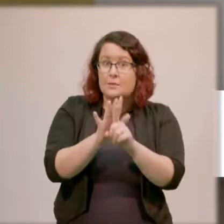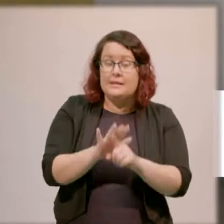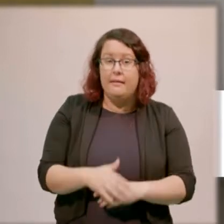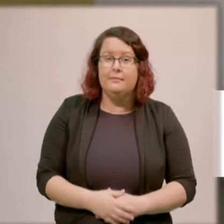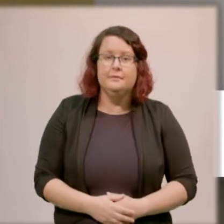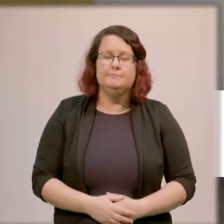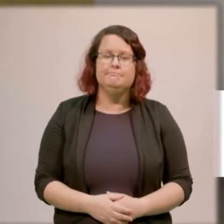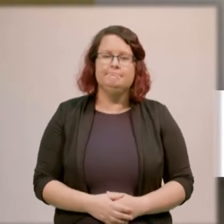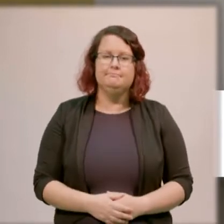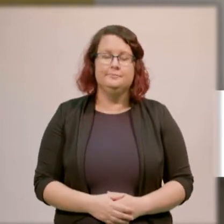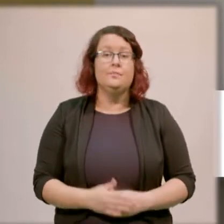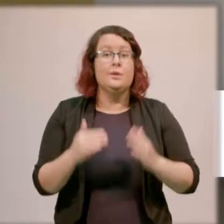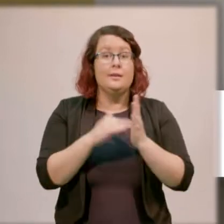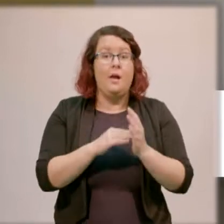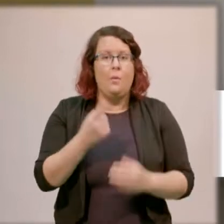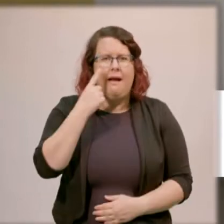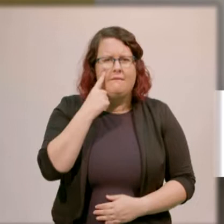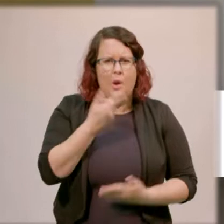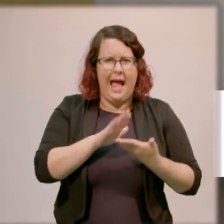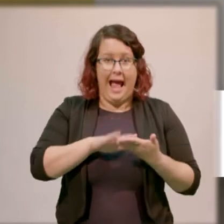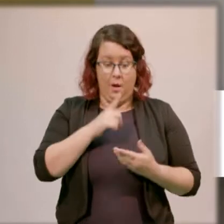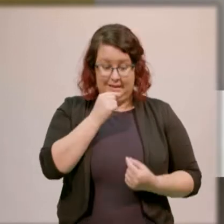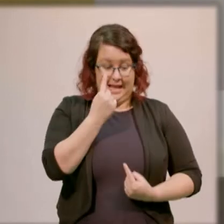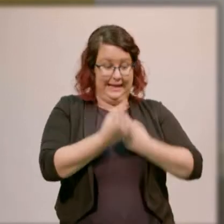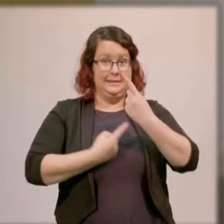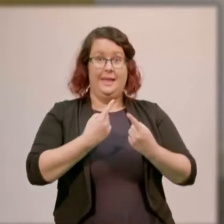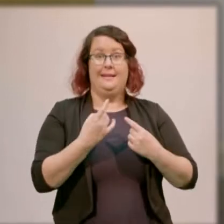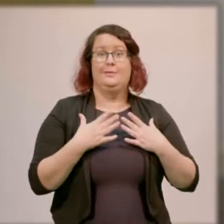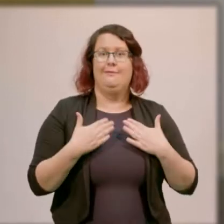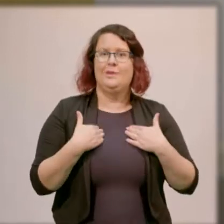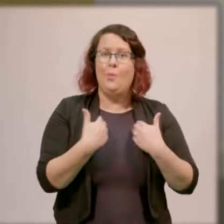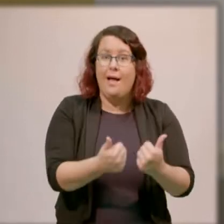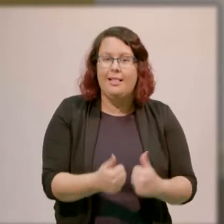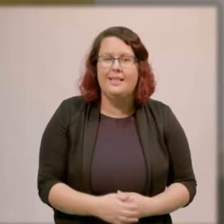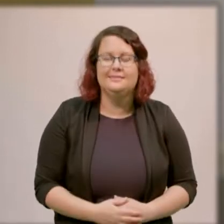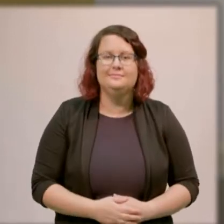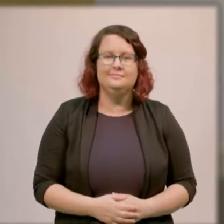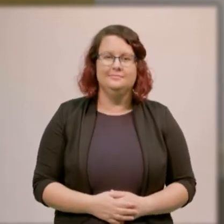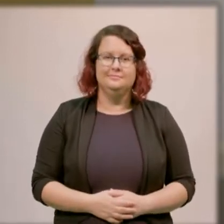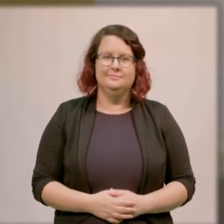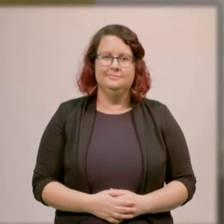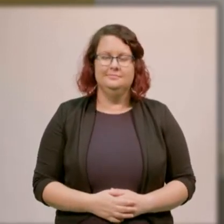Today, we're going to look at what it means to explain ourselves, and how to do it well.